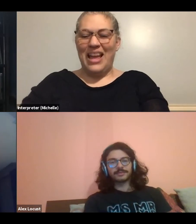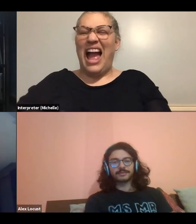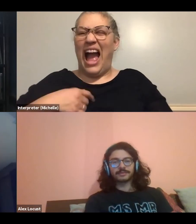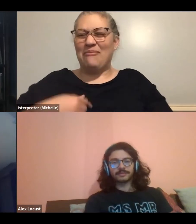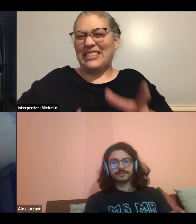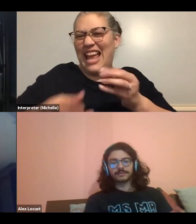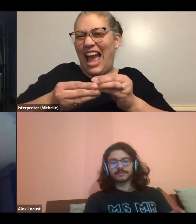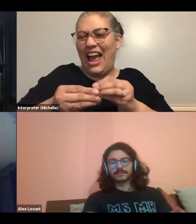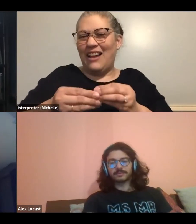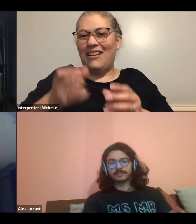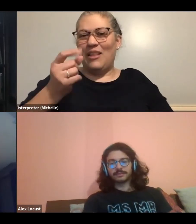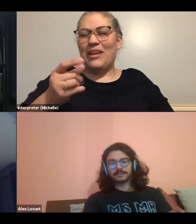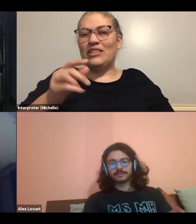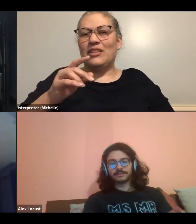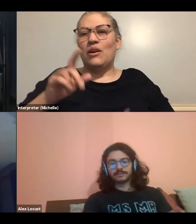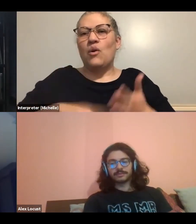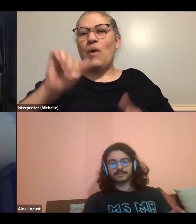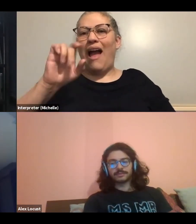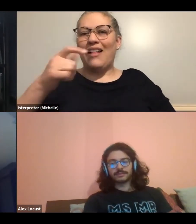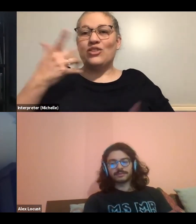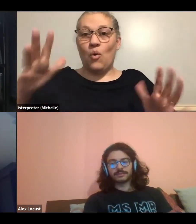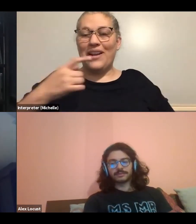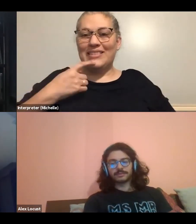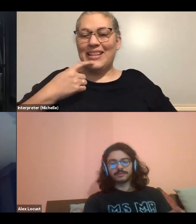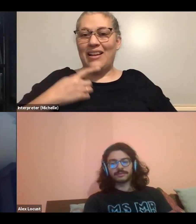Matthew Alaniz: I'll just piggyback a little bit of what Alex said um you know I.